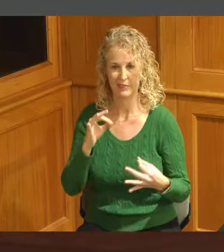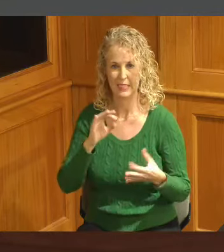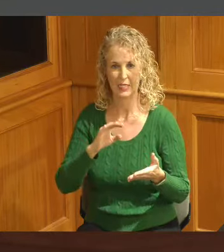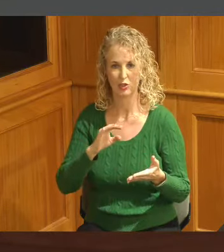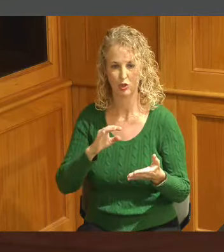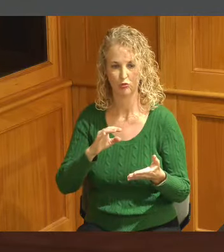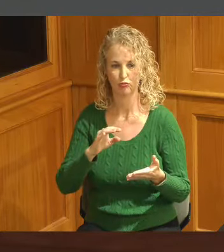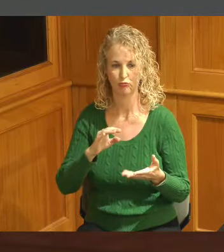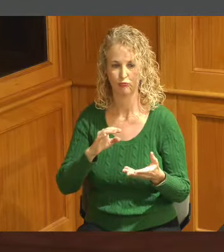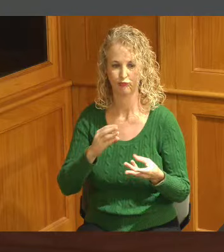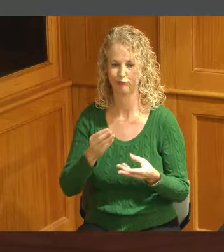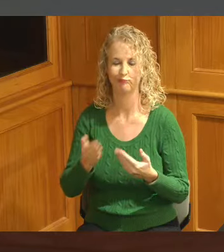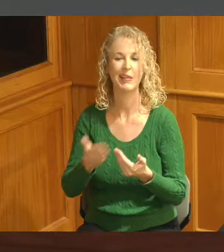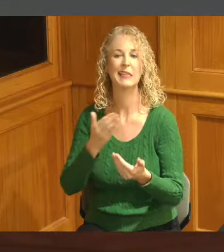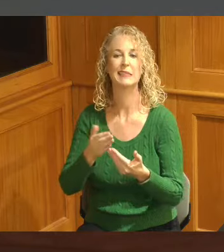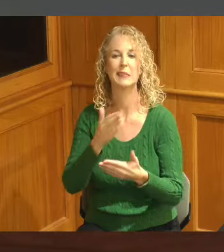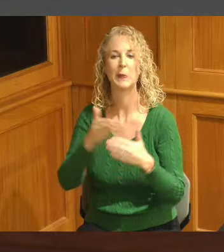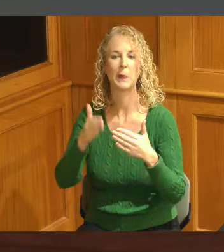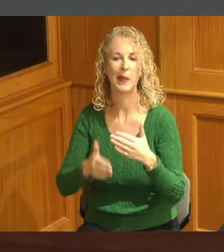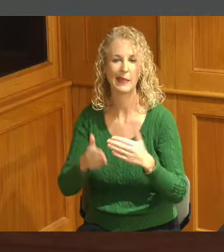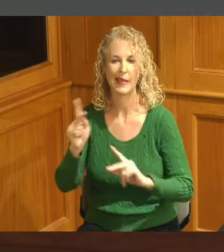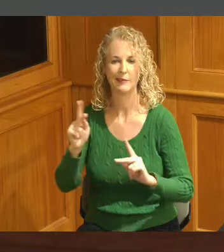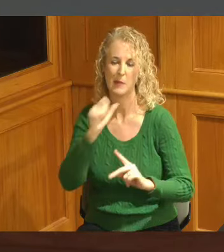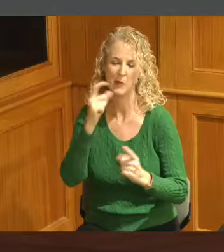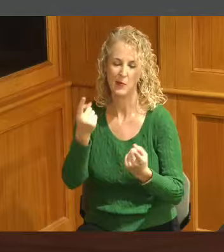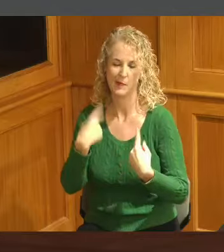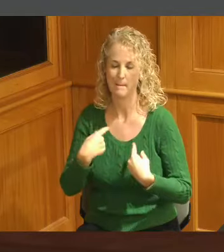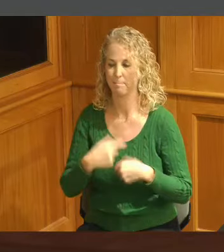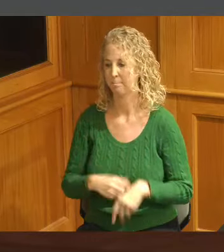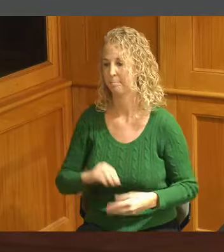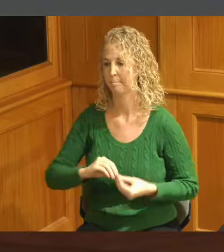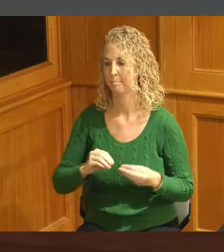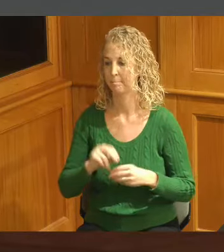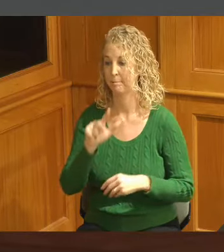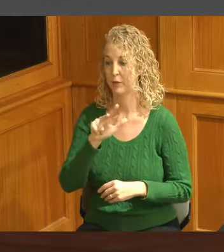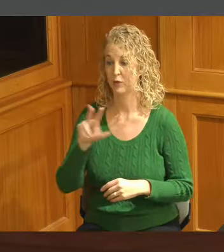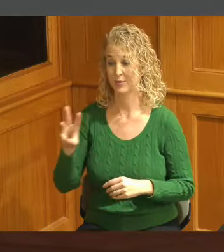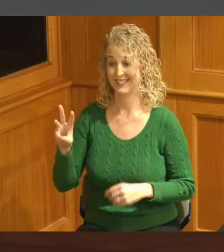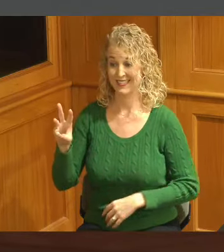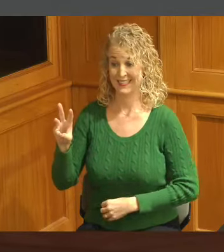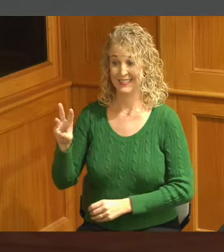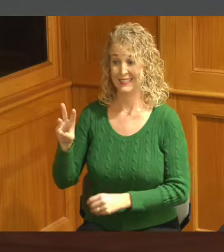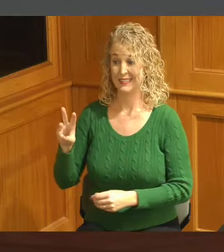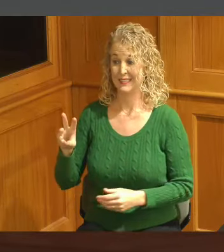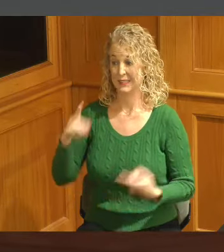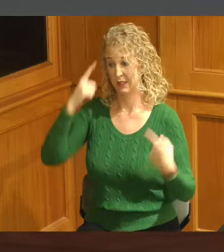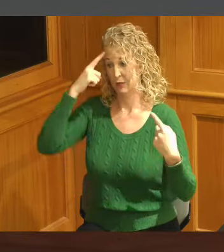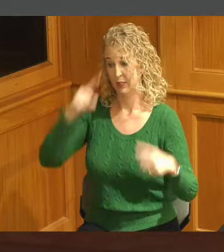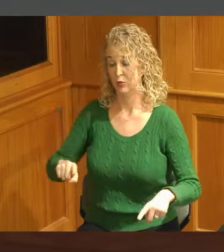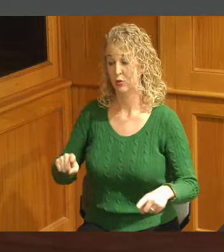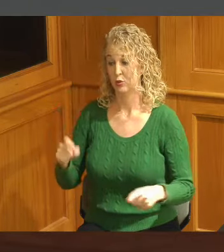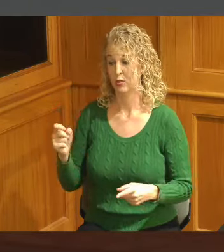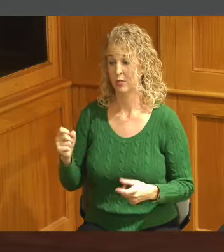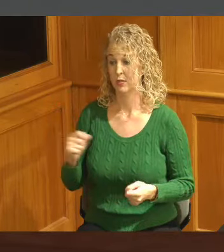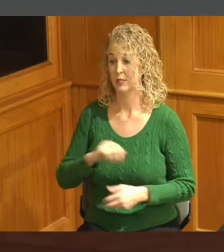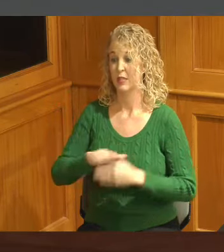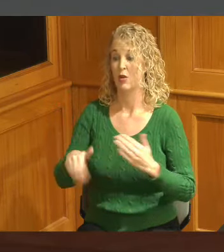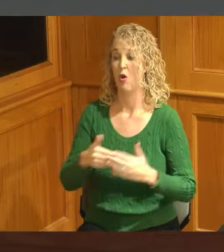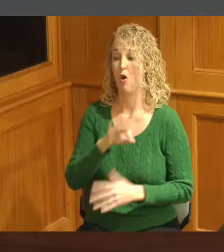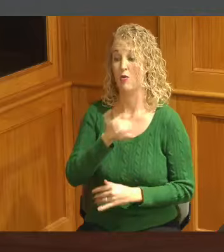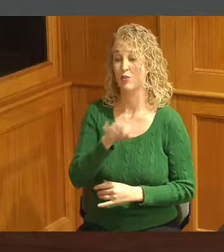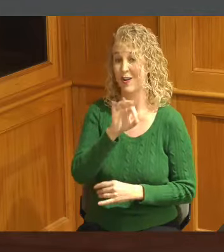it a seamless weekend for employees. Item 36 is a resolution authorize these are all JFS items